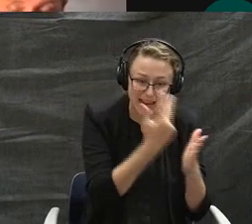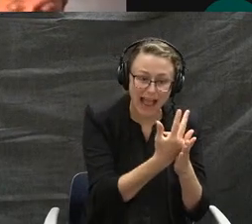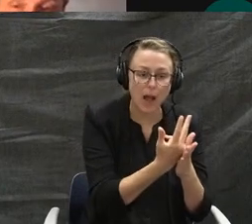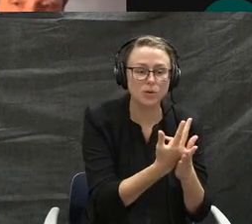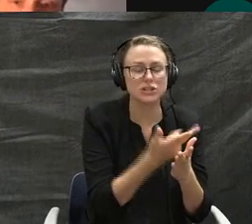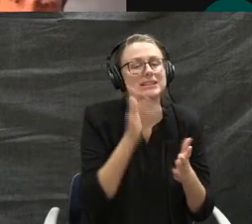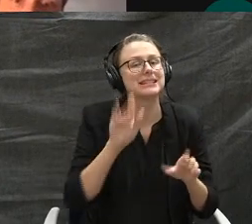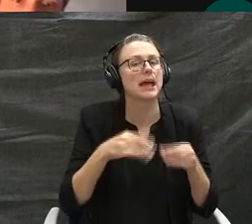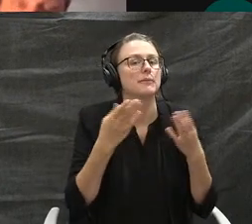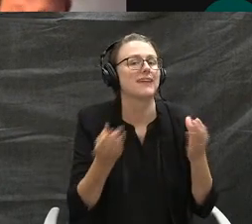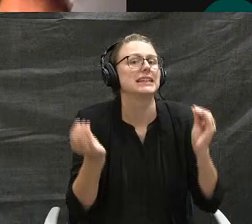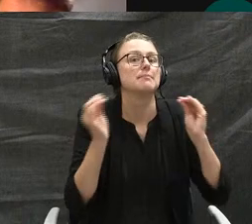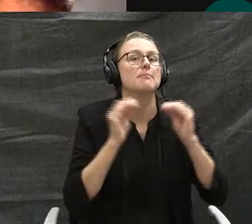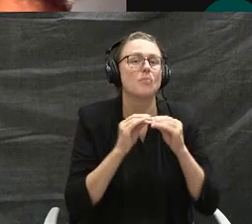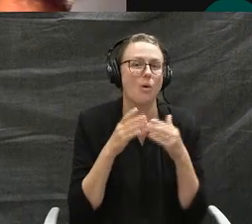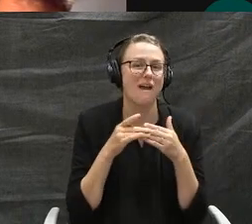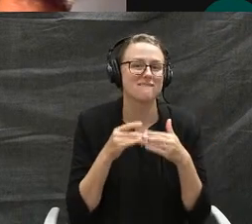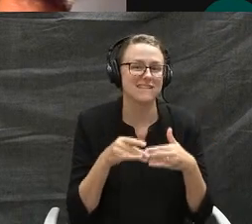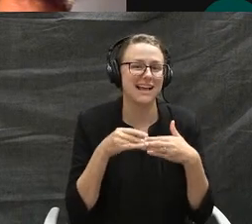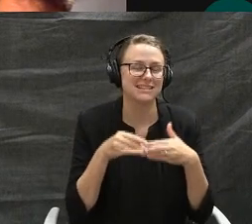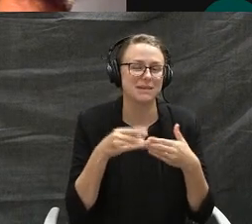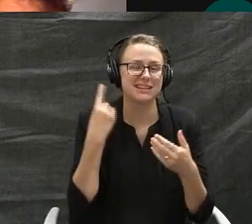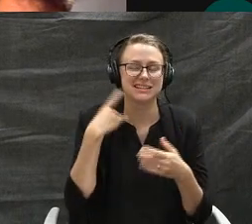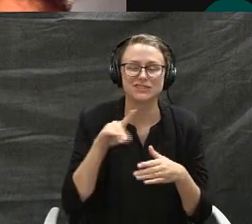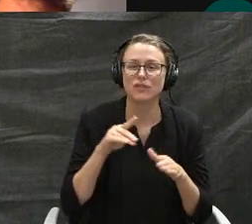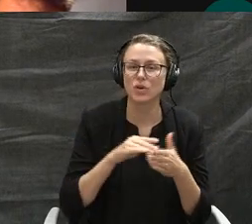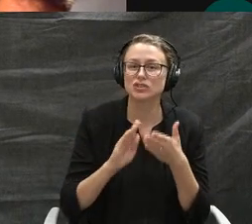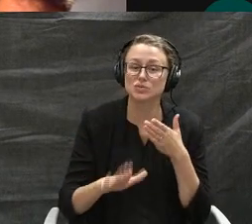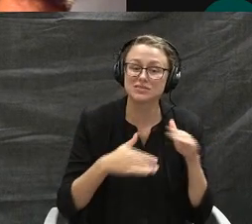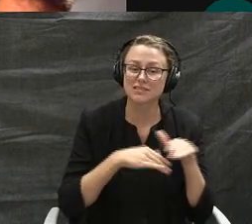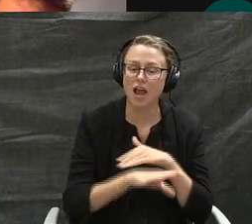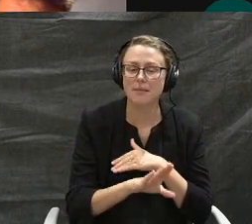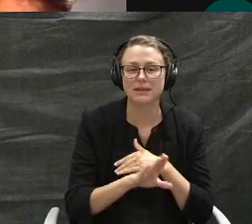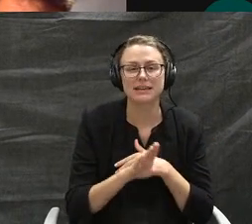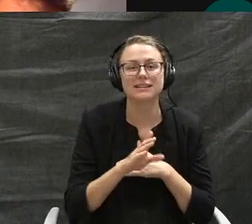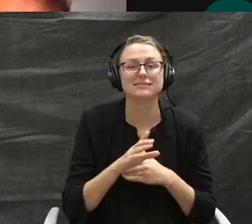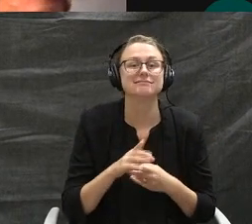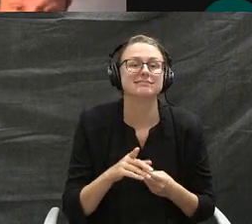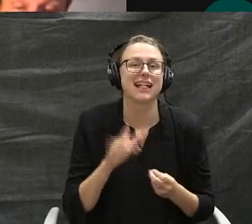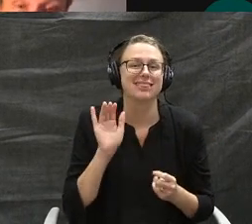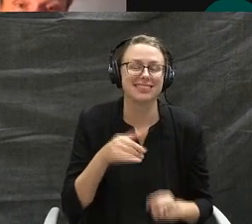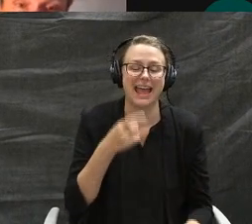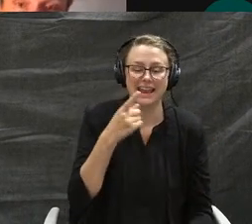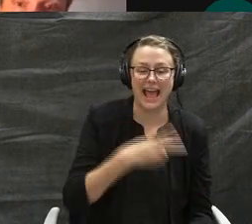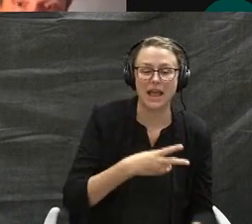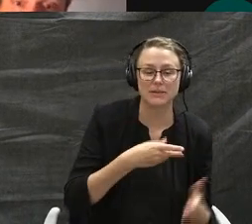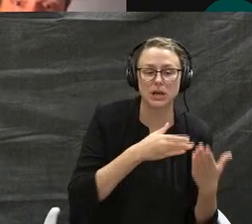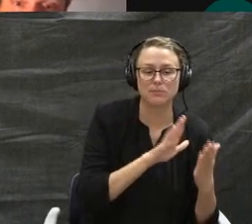flexibility for students to come in so we look more of a hybrid approach for some of those